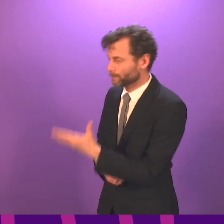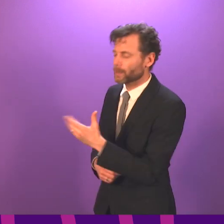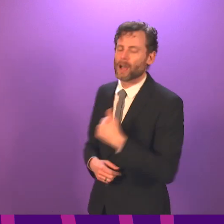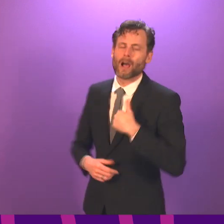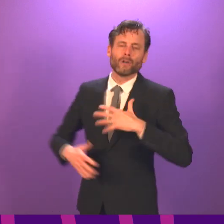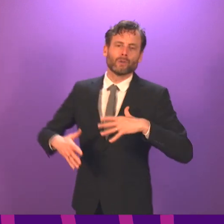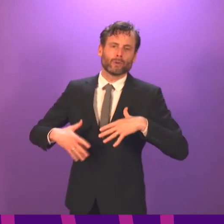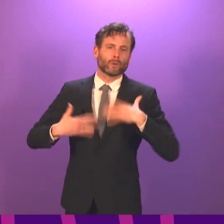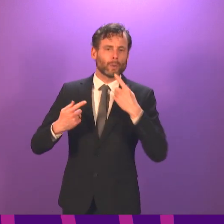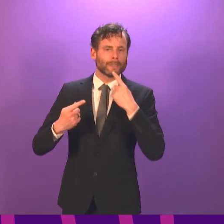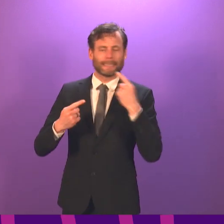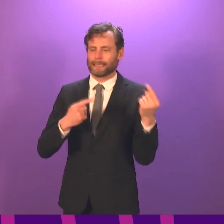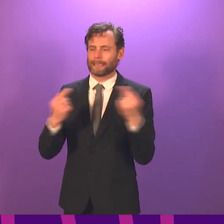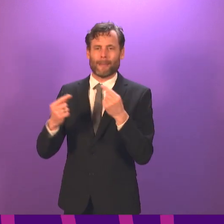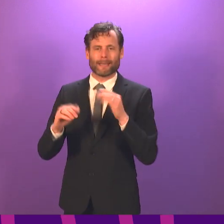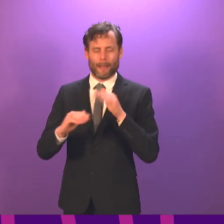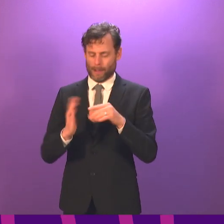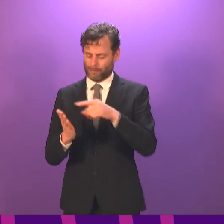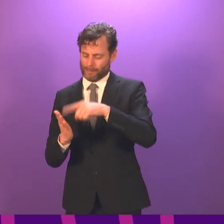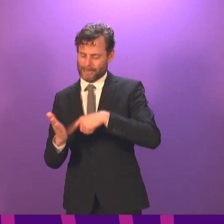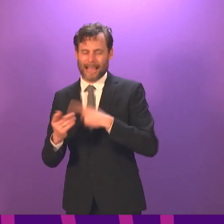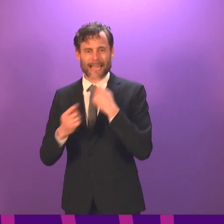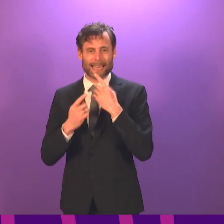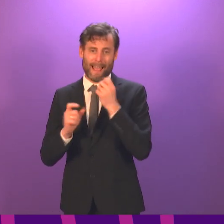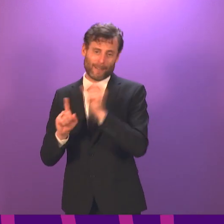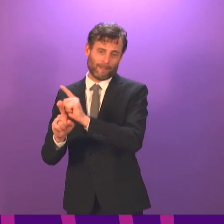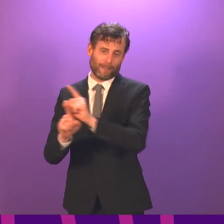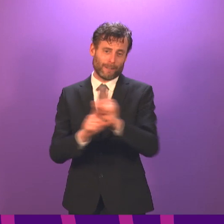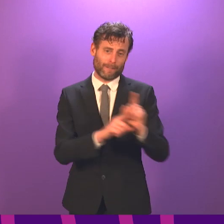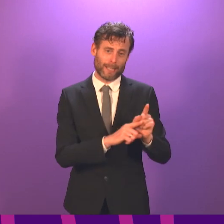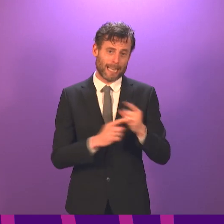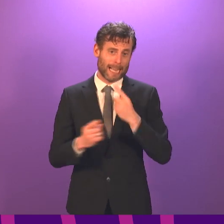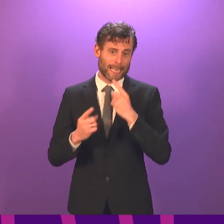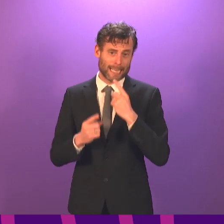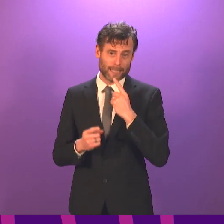interpretation of the data. There is a range of data about the risk of transmission in